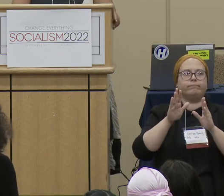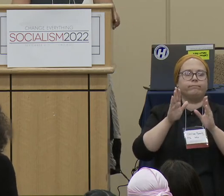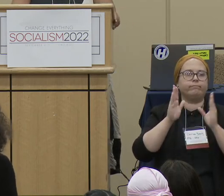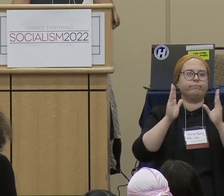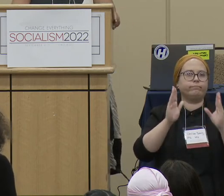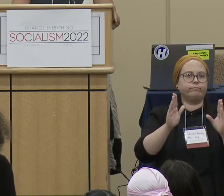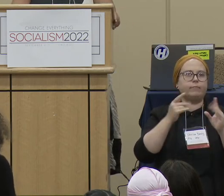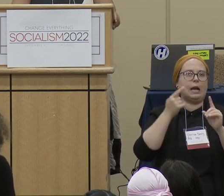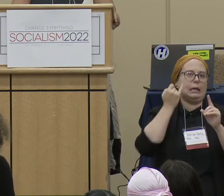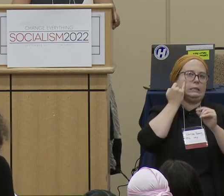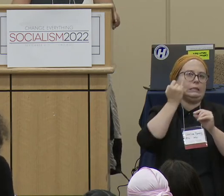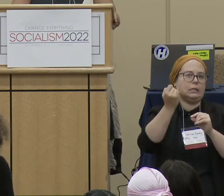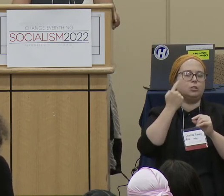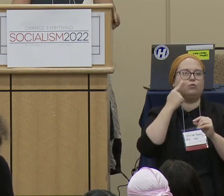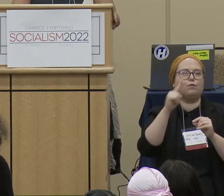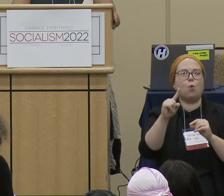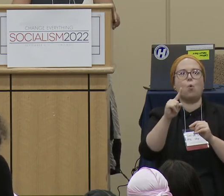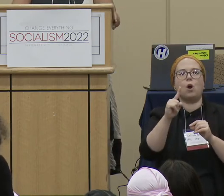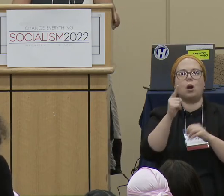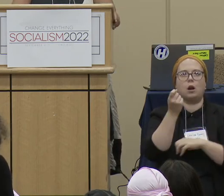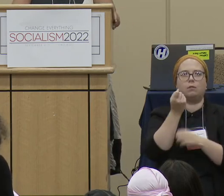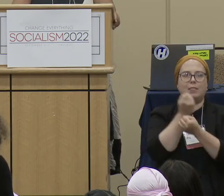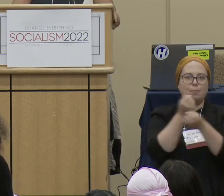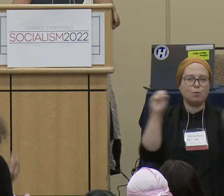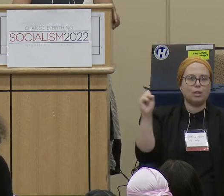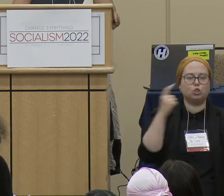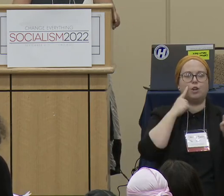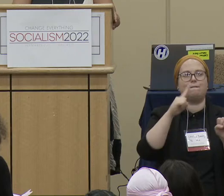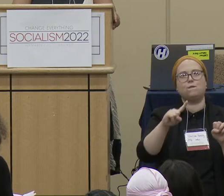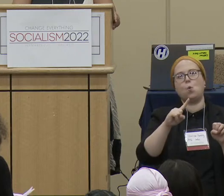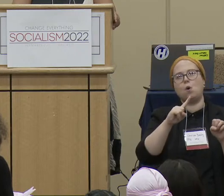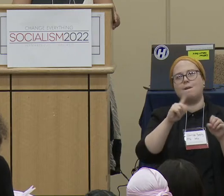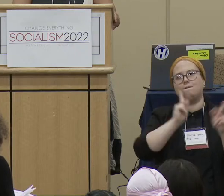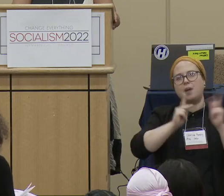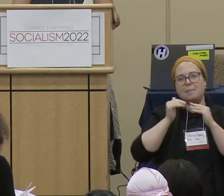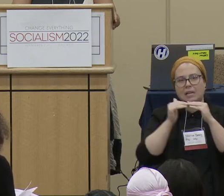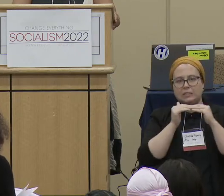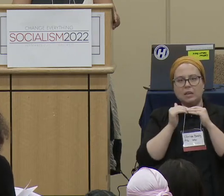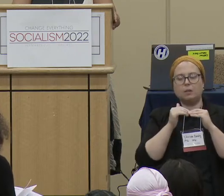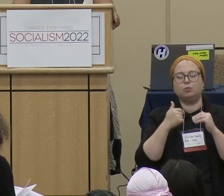for liberation. And I was just hoping, or wondering, if you